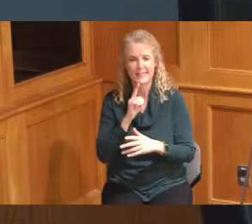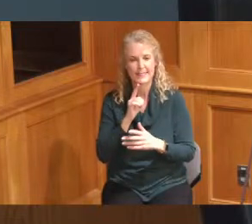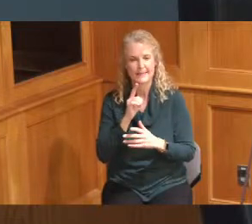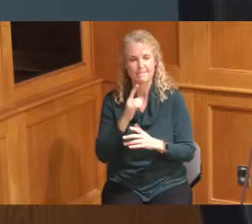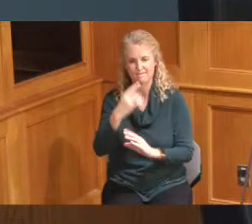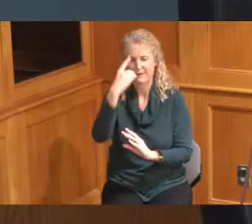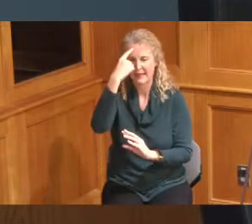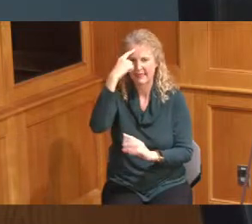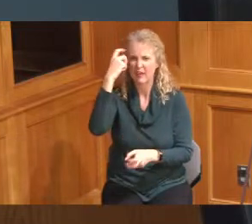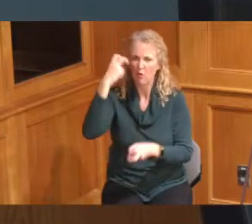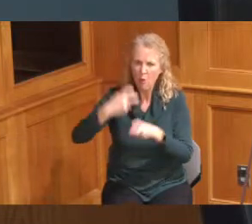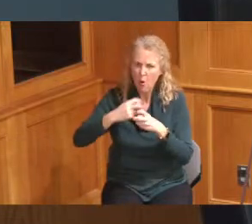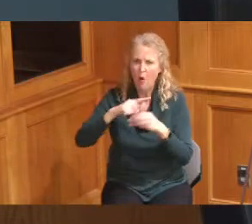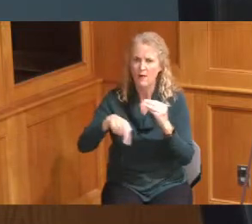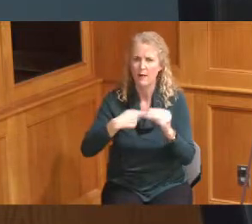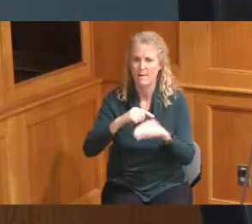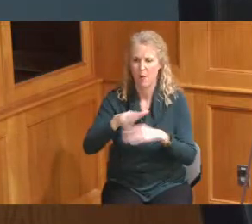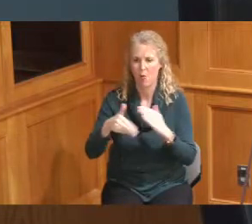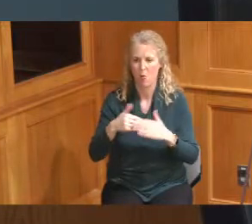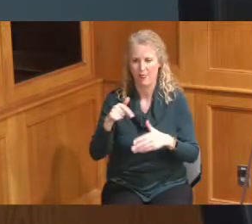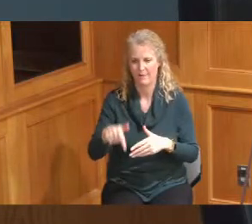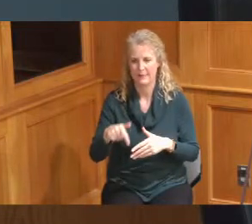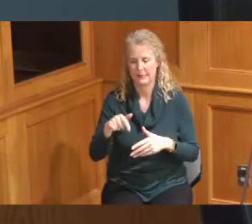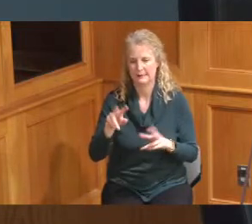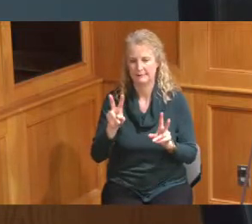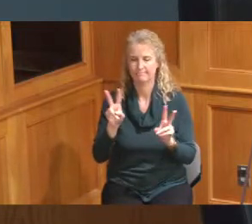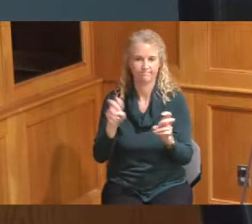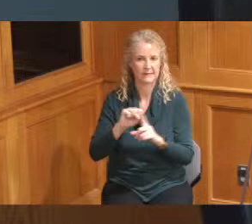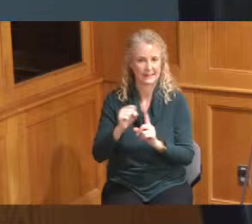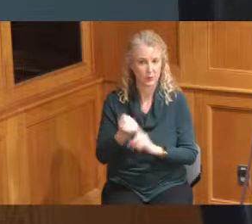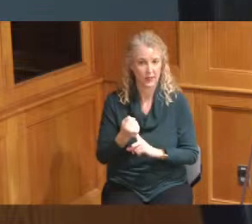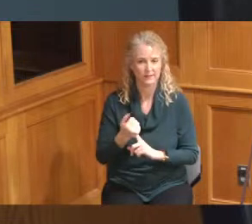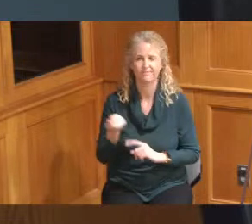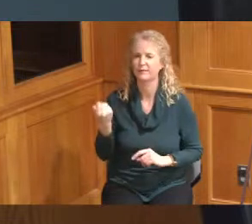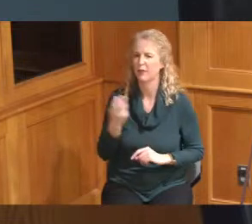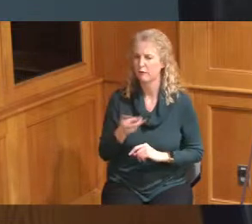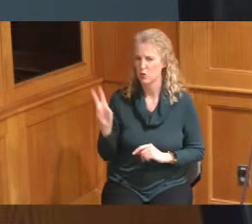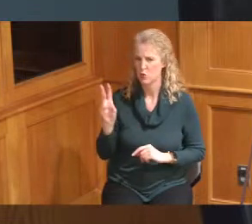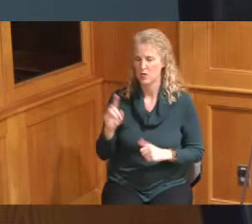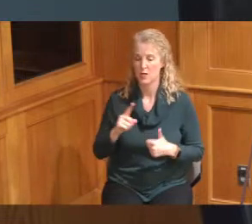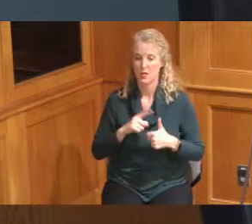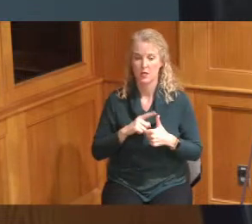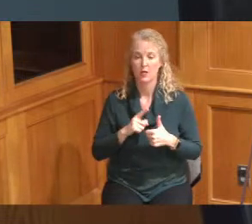really to the county so I want to thank you for that too couple of things so as we think about